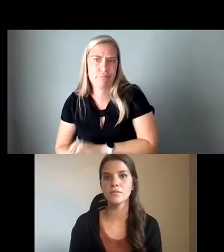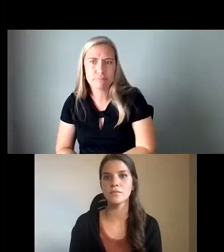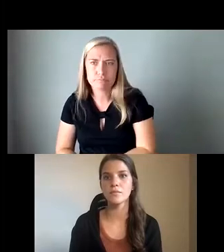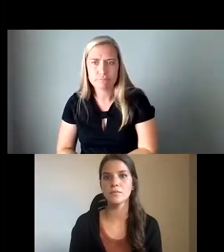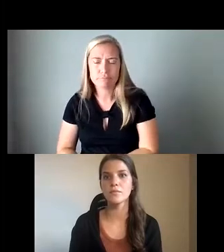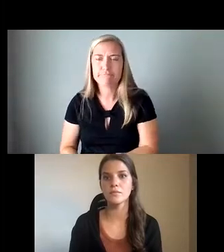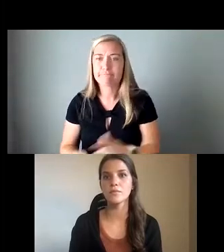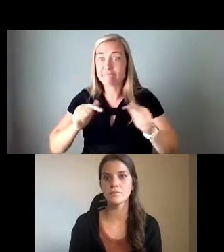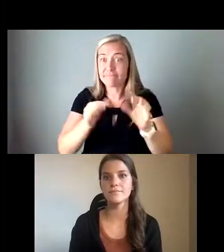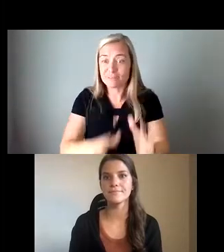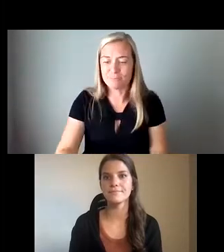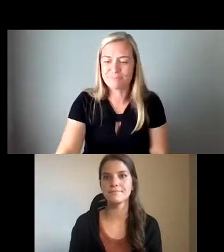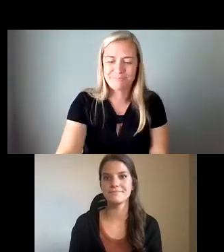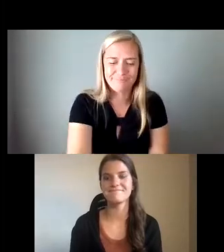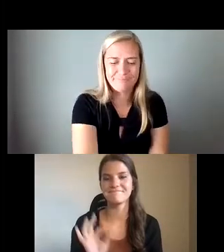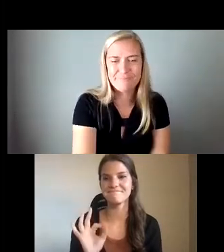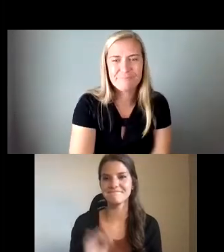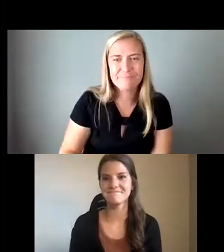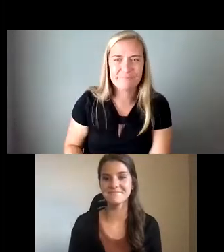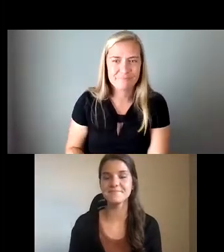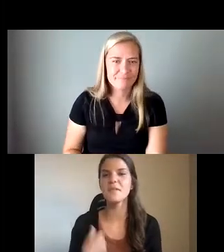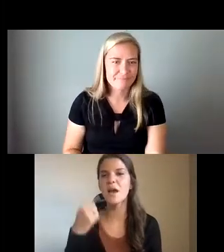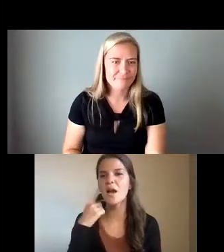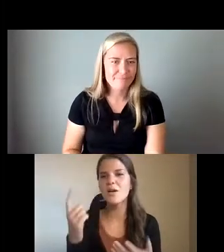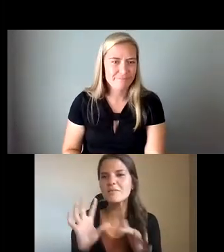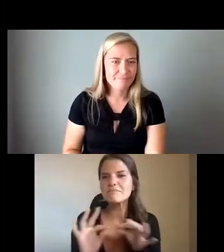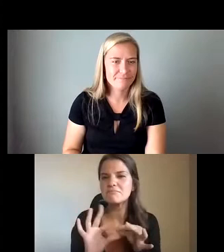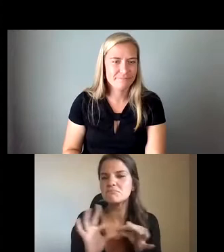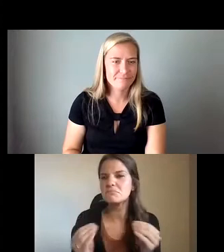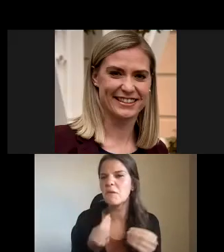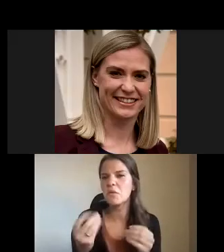I'll spend a couple more minutes just wrapping up talking a little bit about